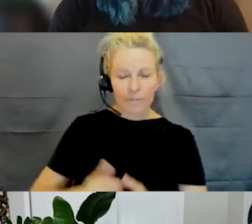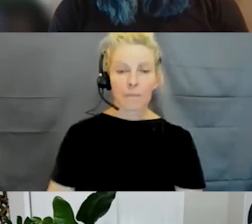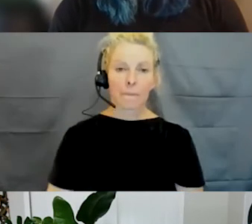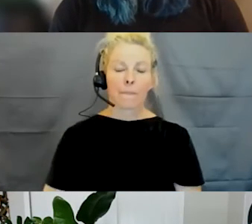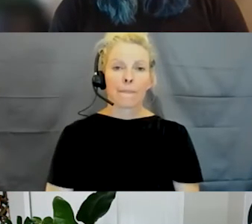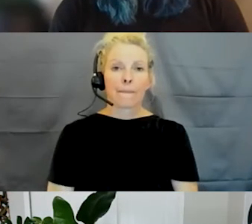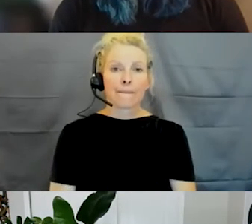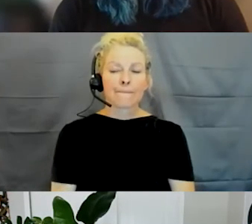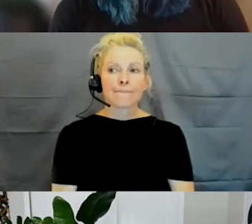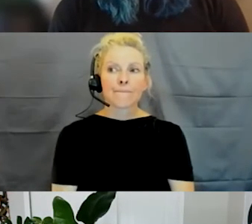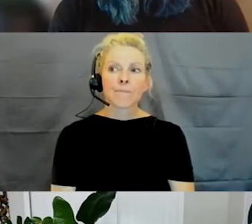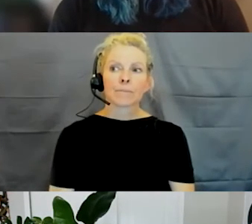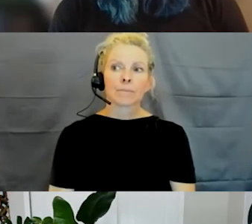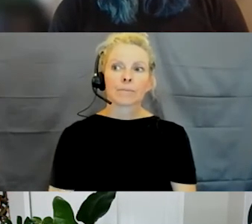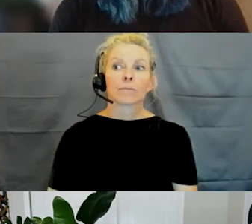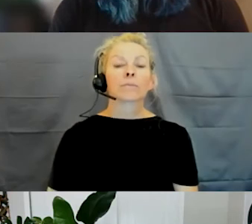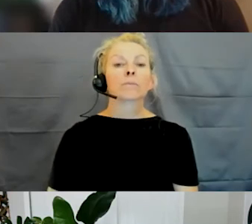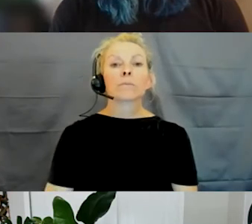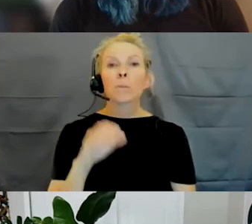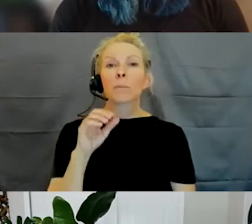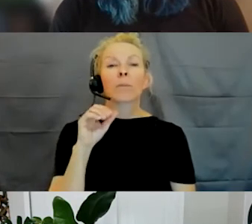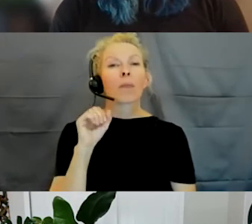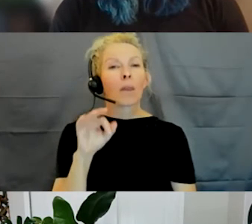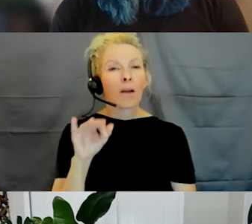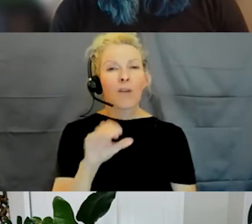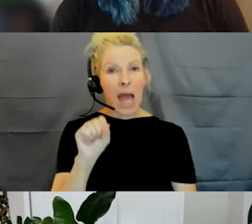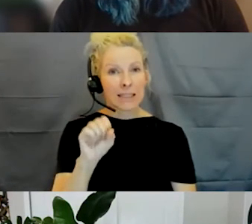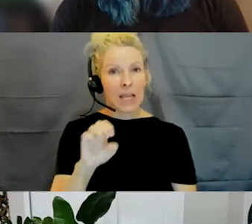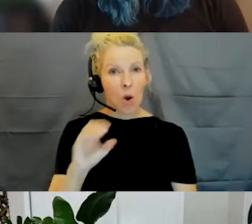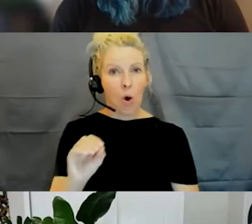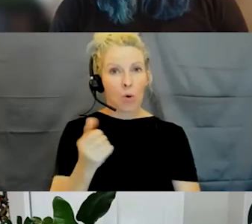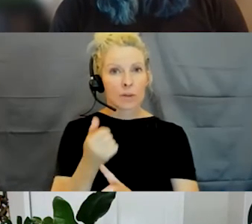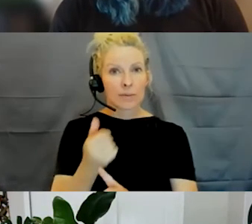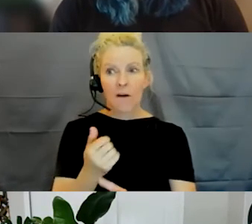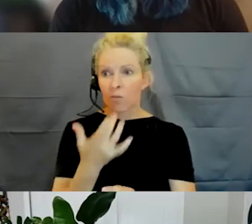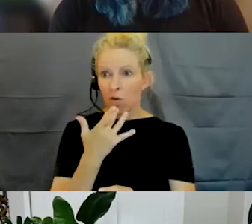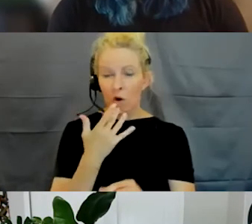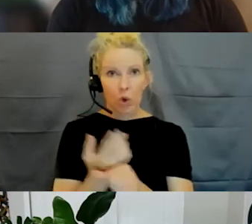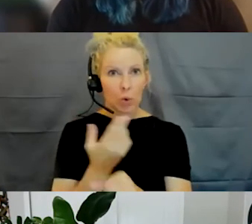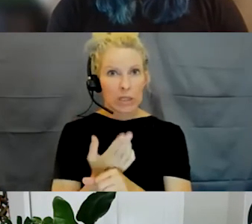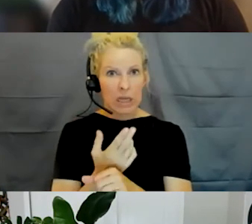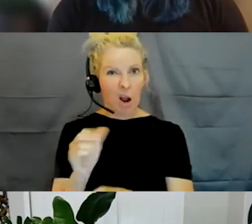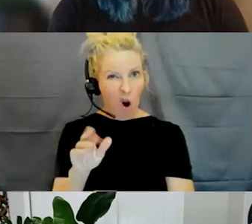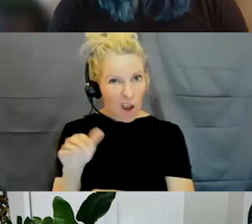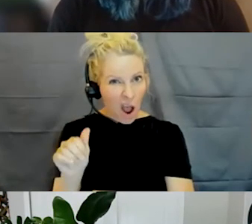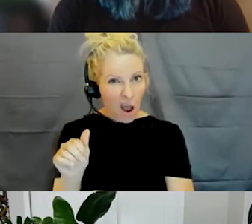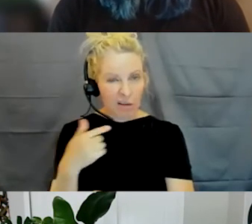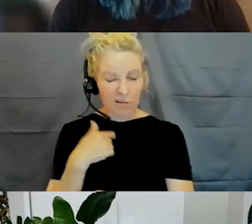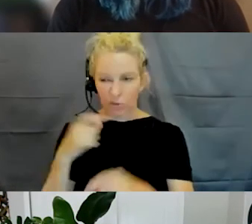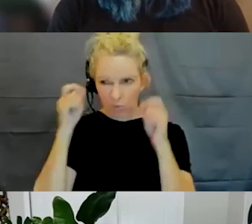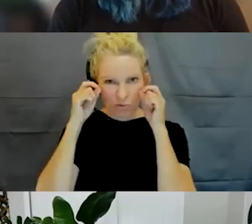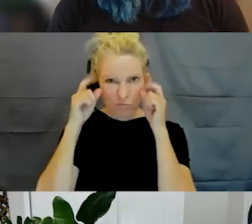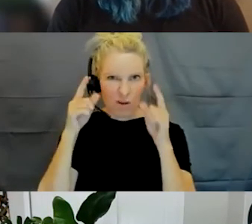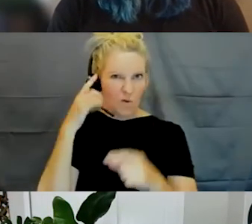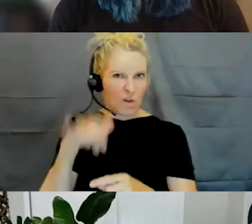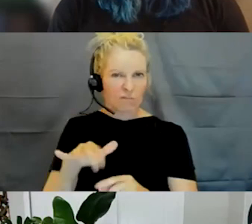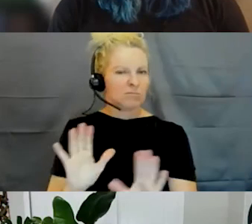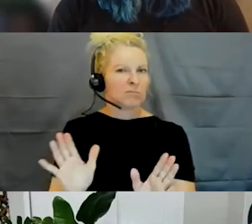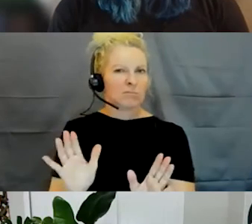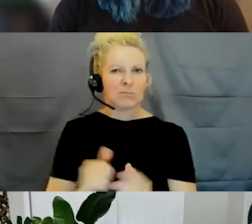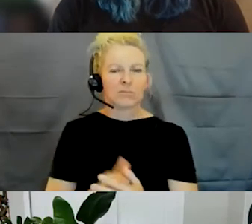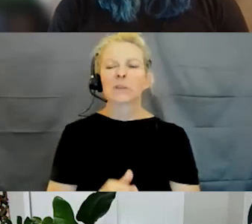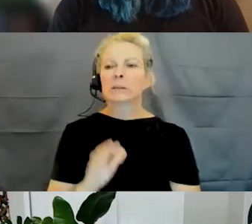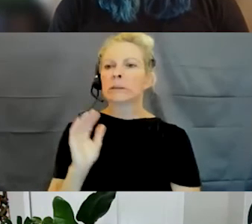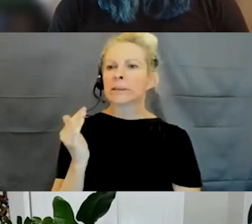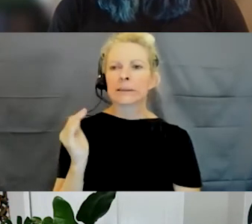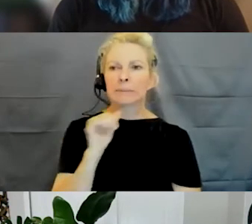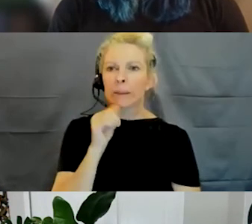that SCO would prefer using aria in those cases. It doesn't seem like a good practice,